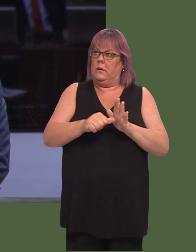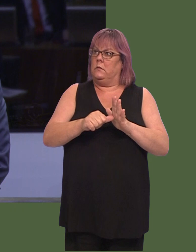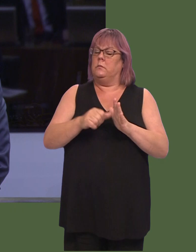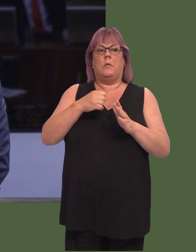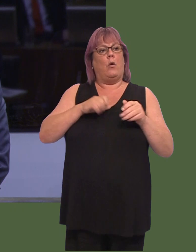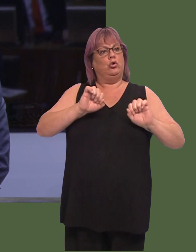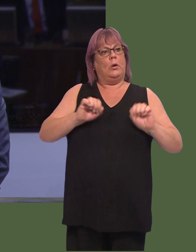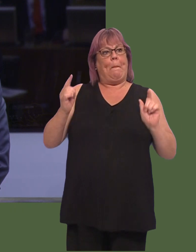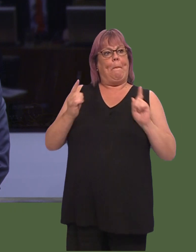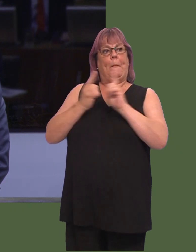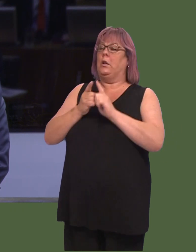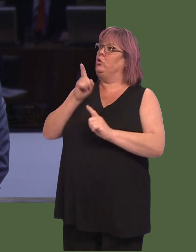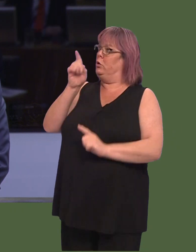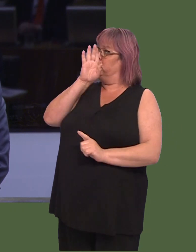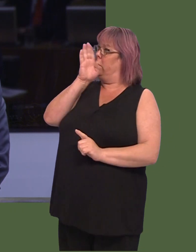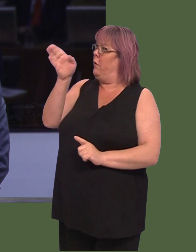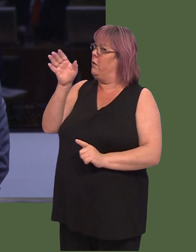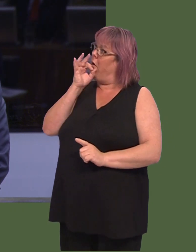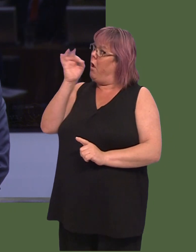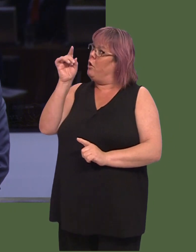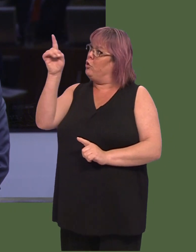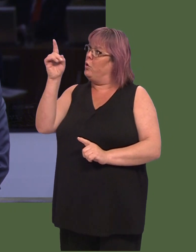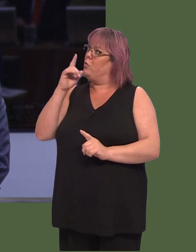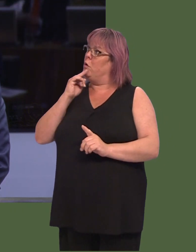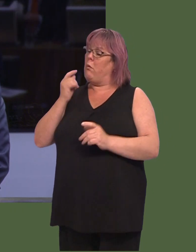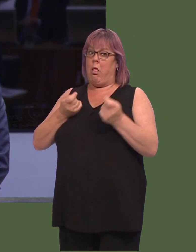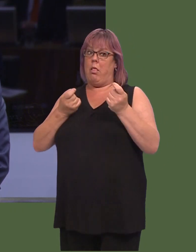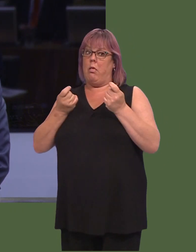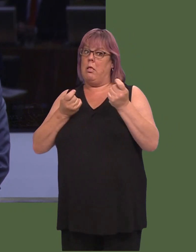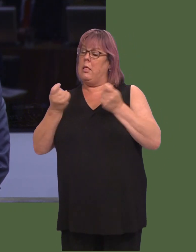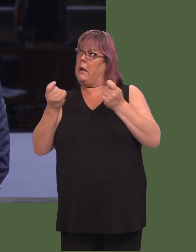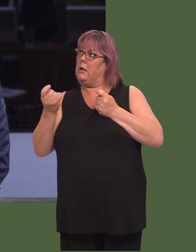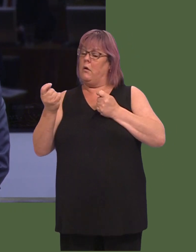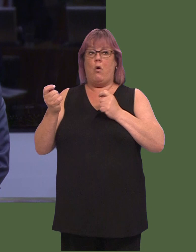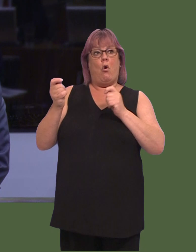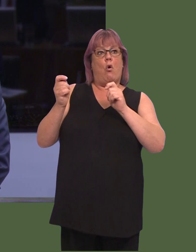Our Chair then met with you personally to ask you to lead a cross-Government response,